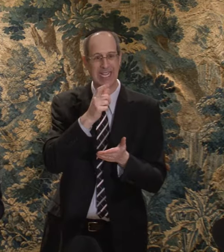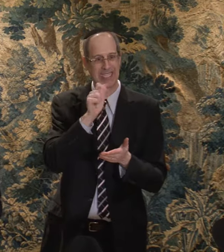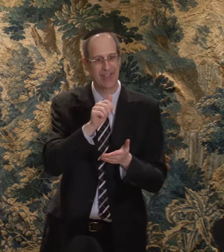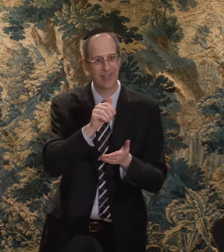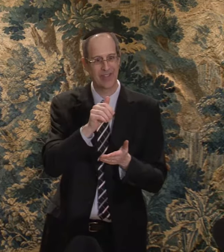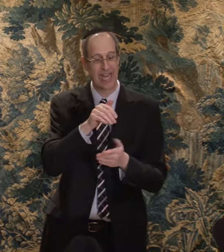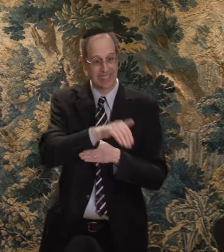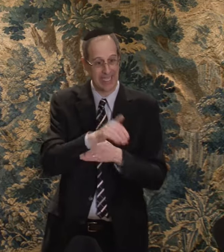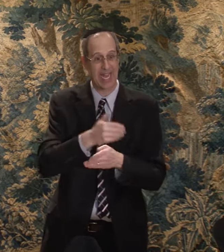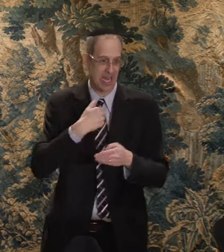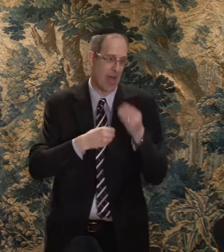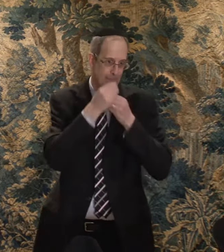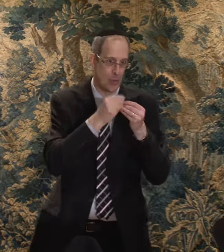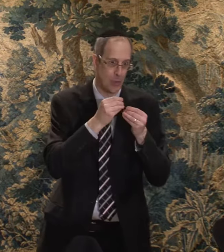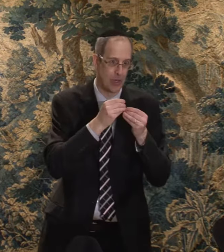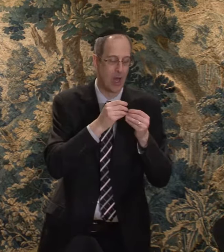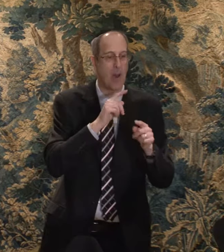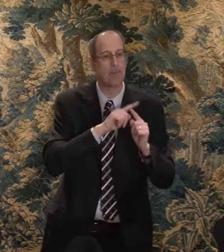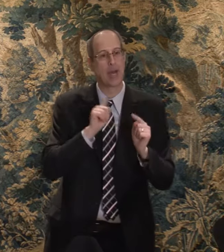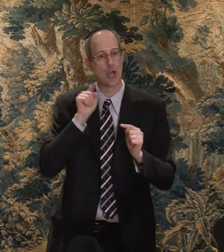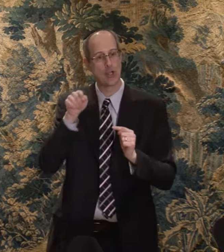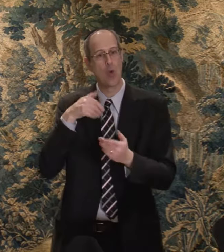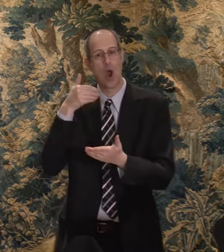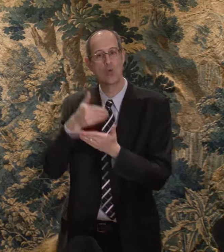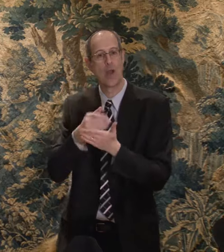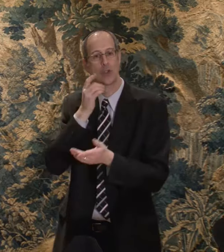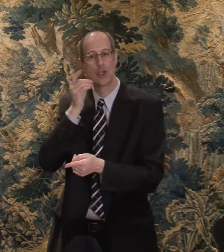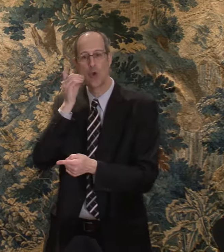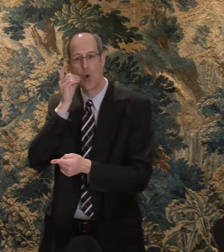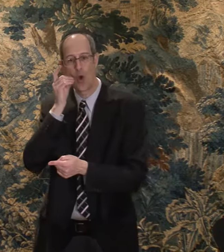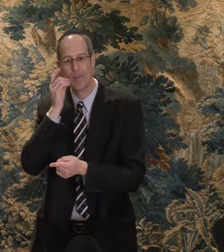but you when you get to the dormitory the kitchen will have long been closed